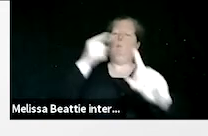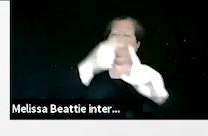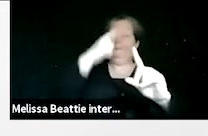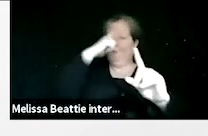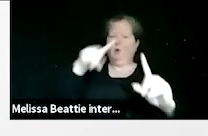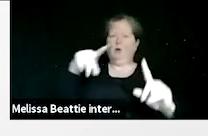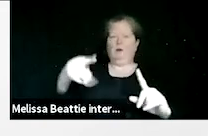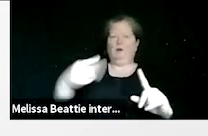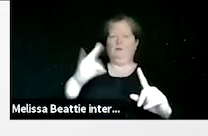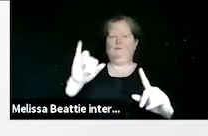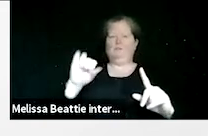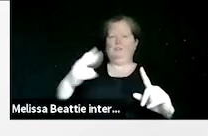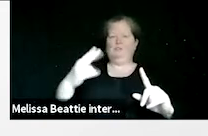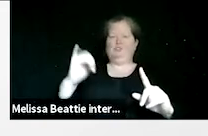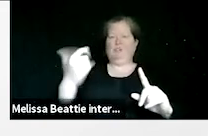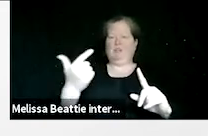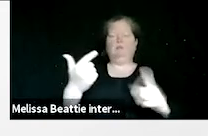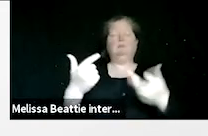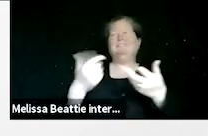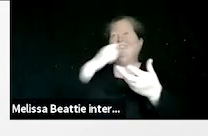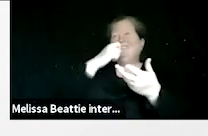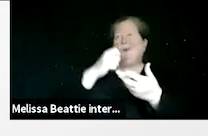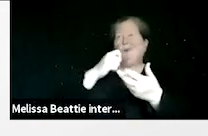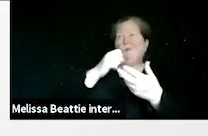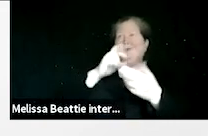just don't respond to email request for your password or don't click on links.